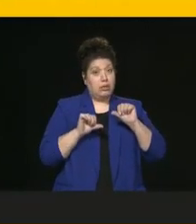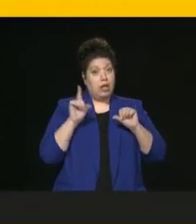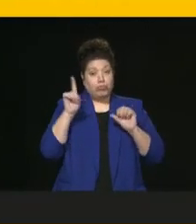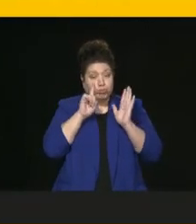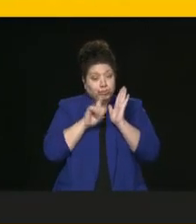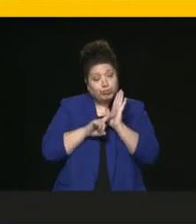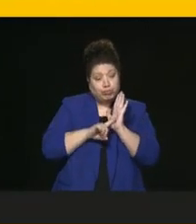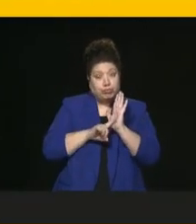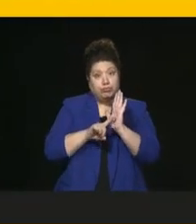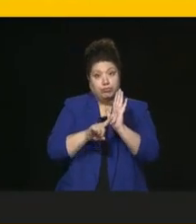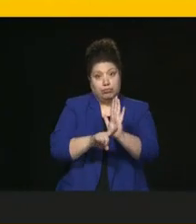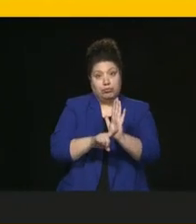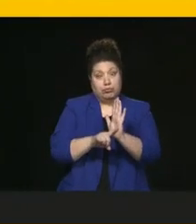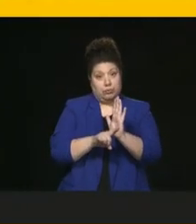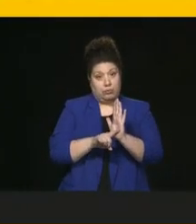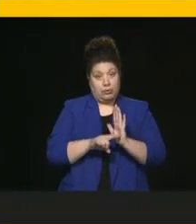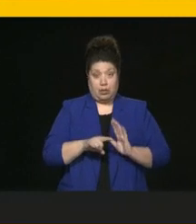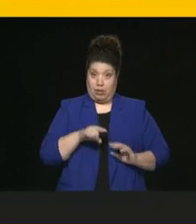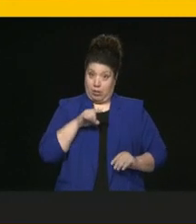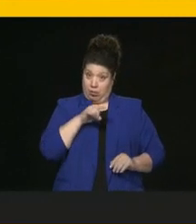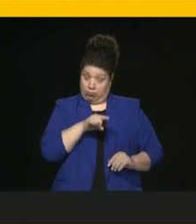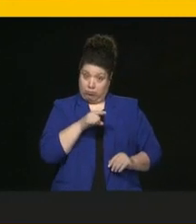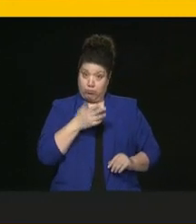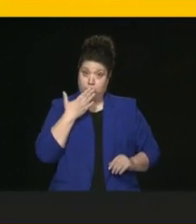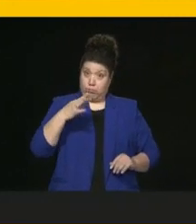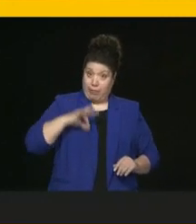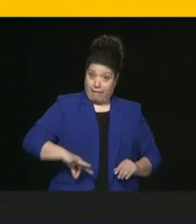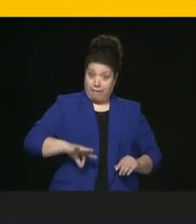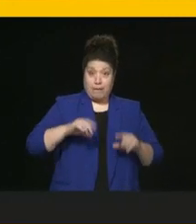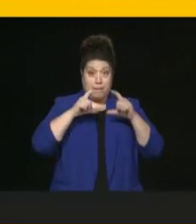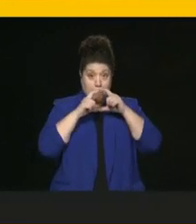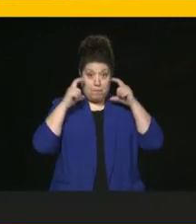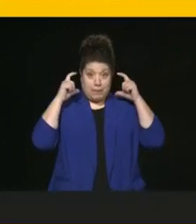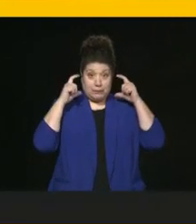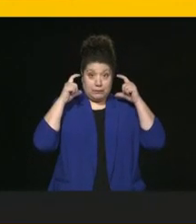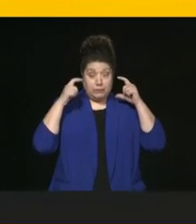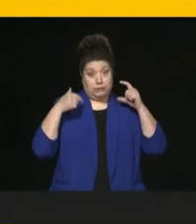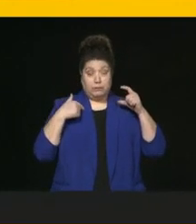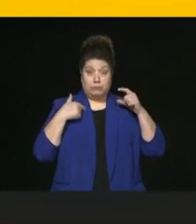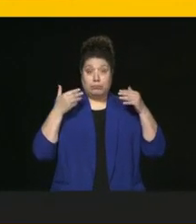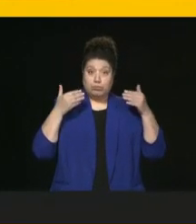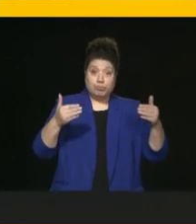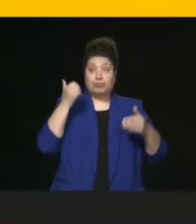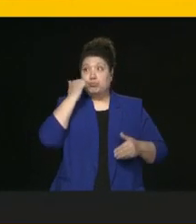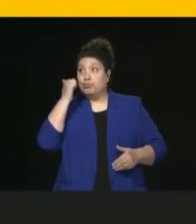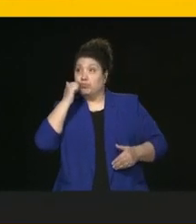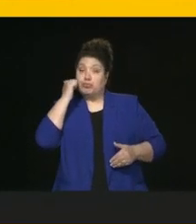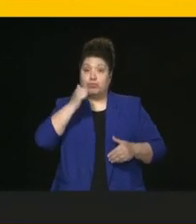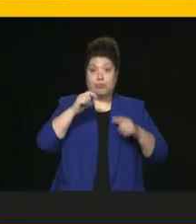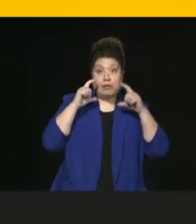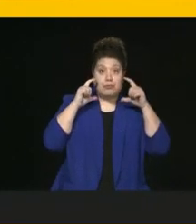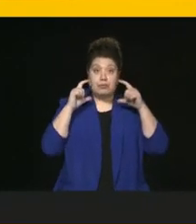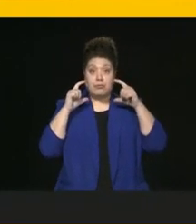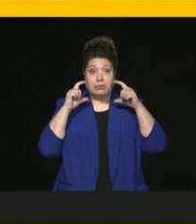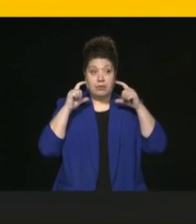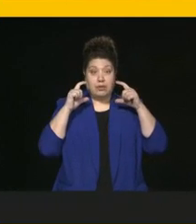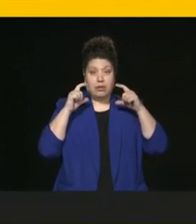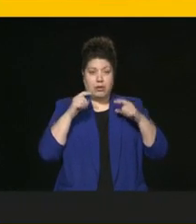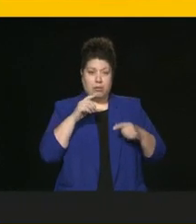WE KNOW THAT SCIENCE IS CONSTANTLY EVOLVING WHEN IT